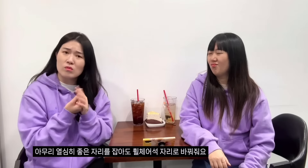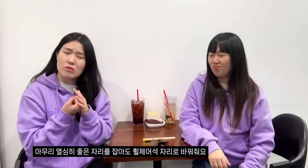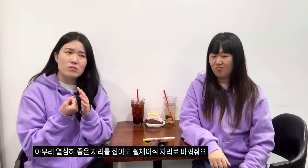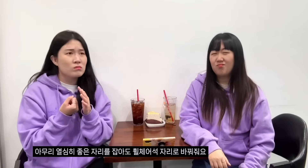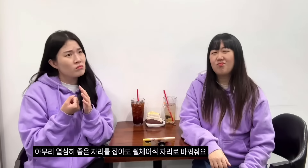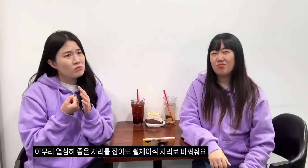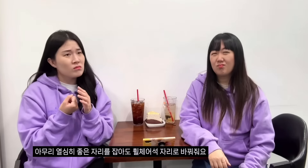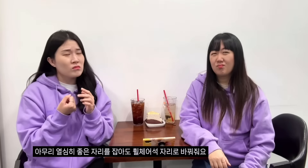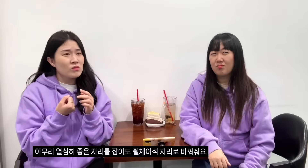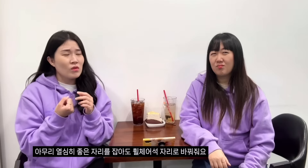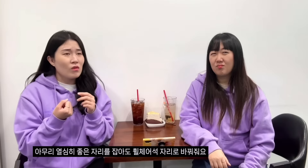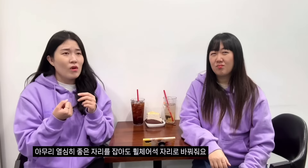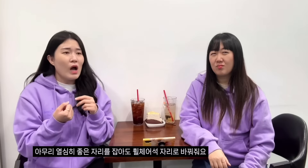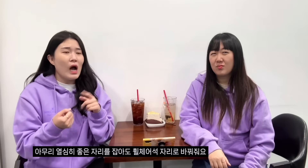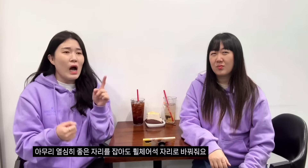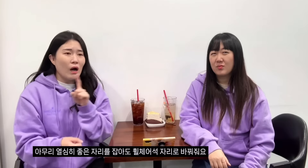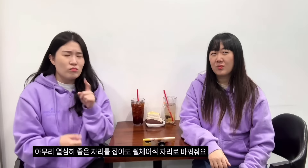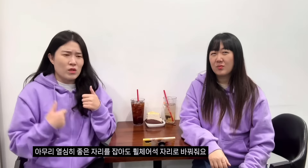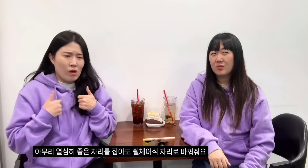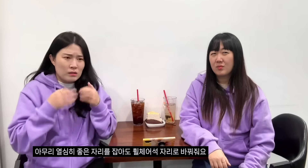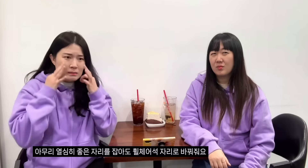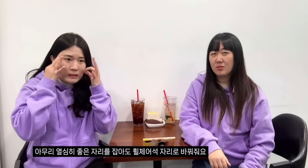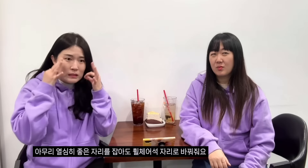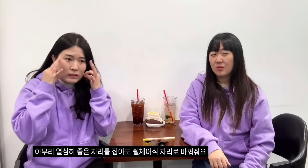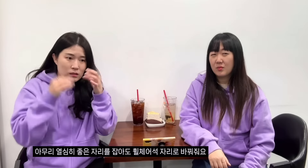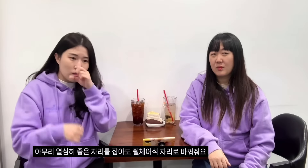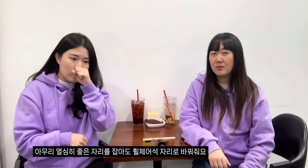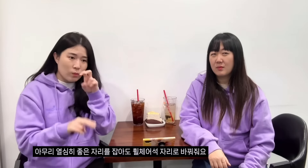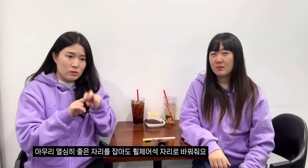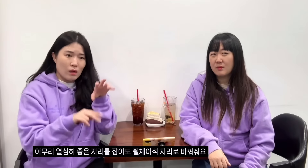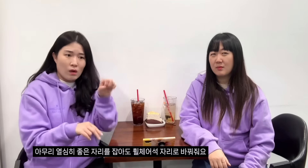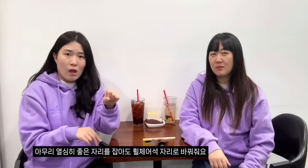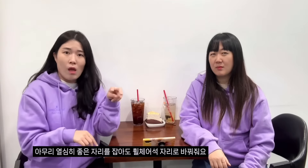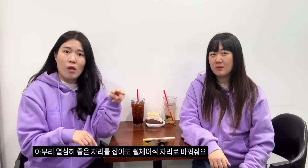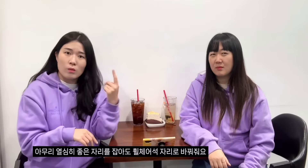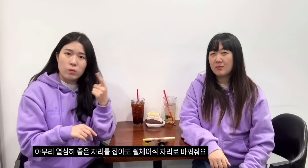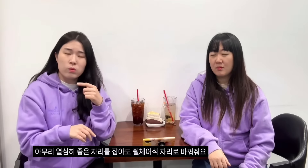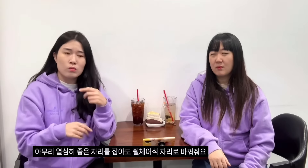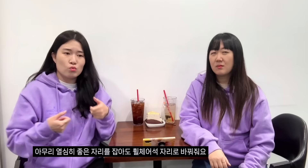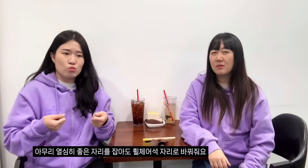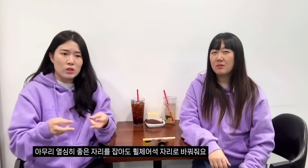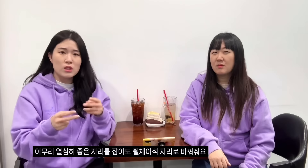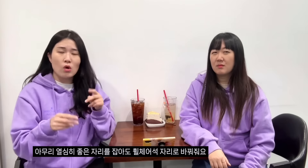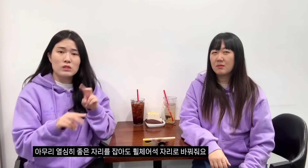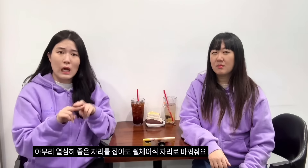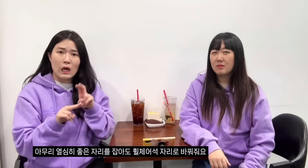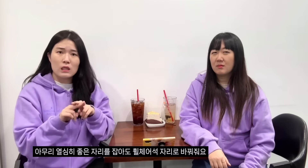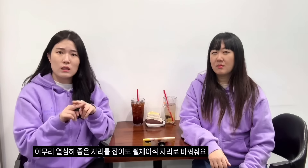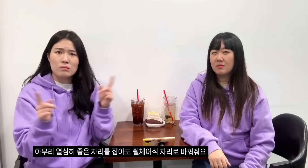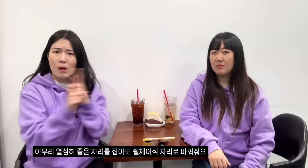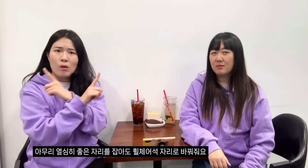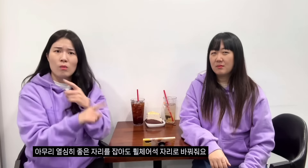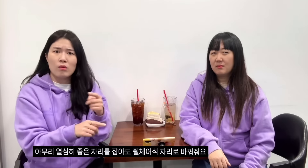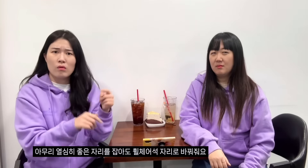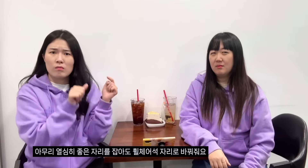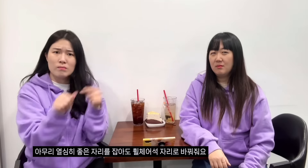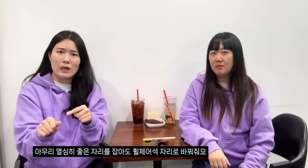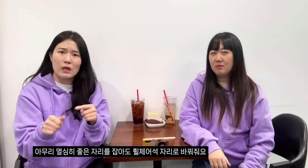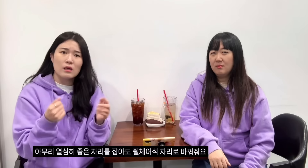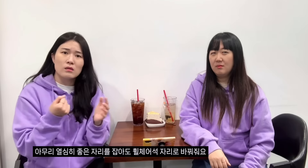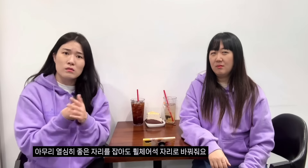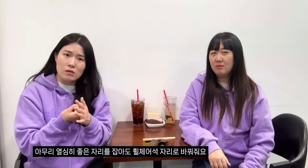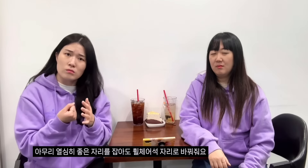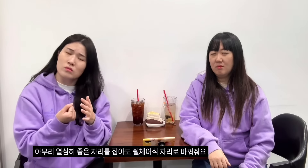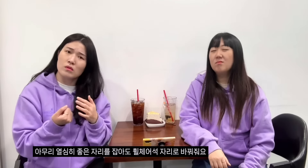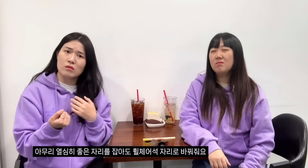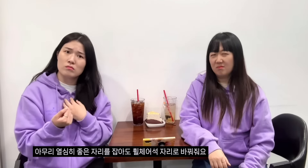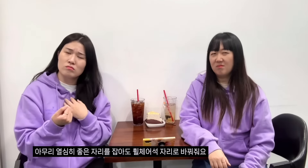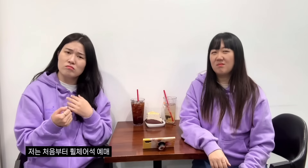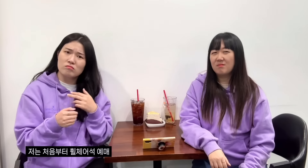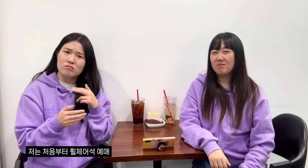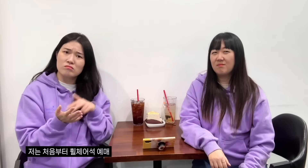No matter how hard you try to find a good seat, they will change it to a wheelchair seat.